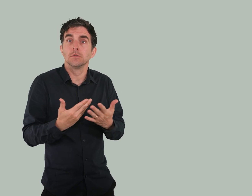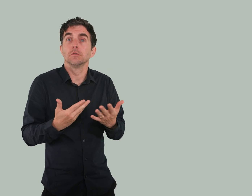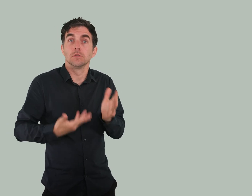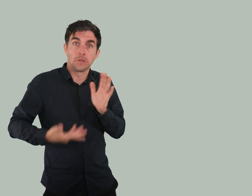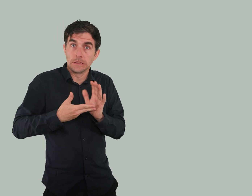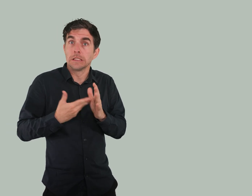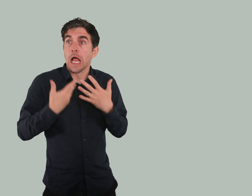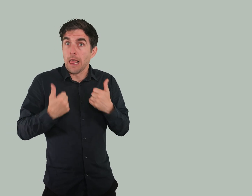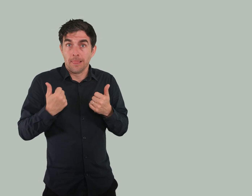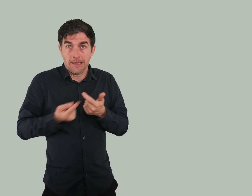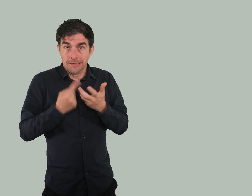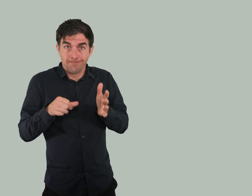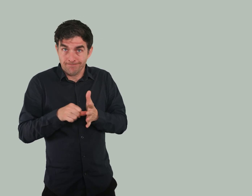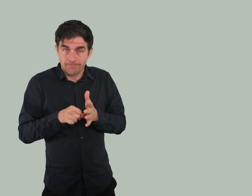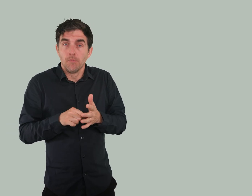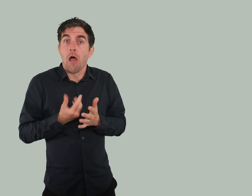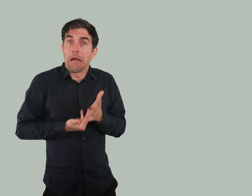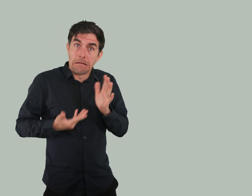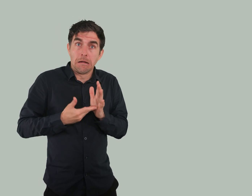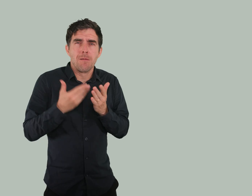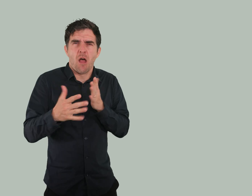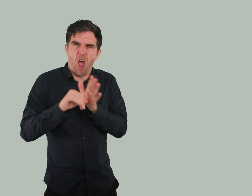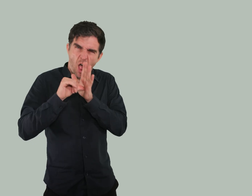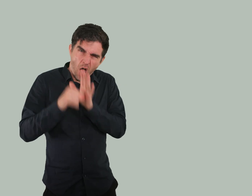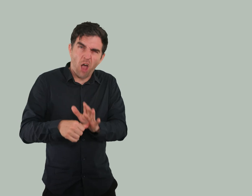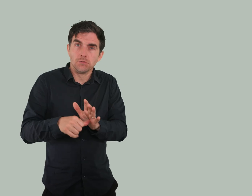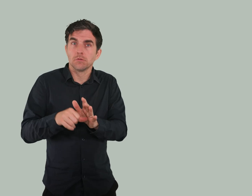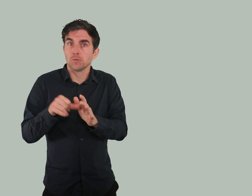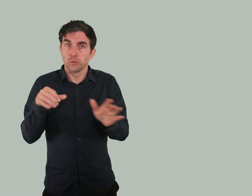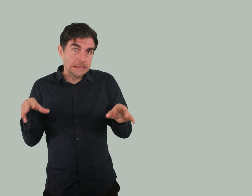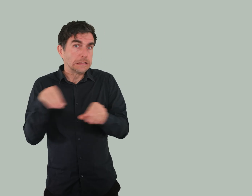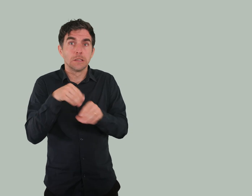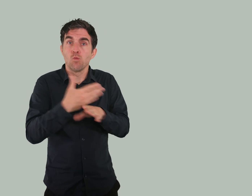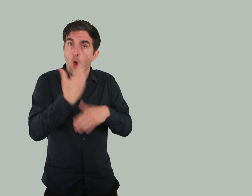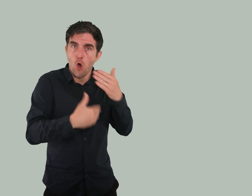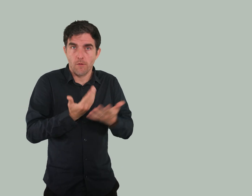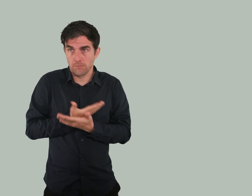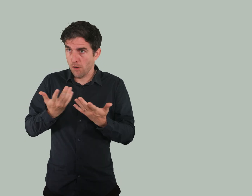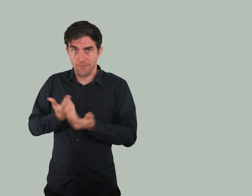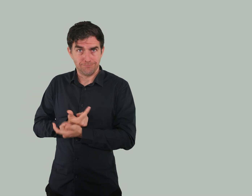combined with a rising prevalence of health-related barriers,